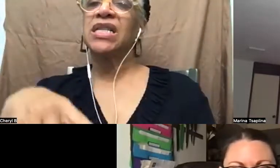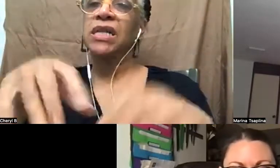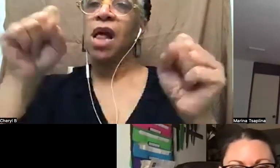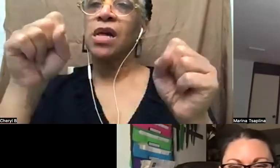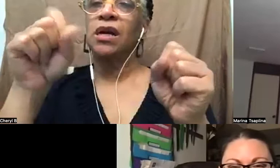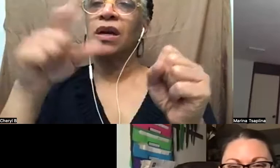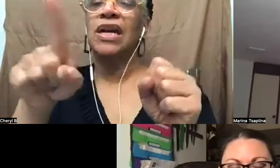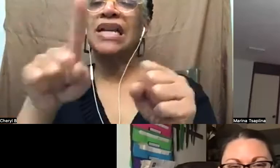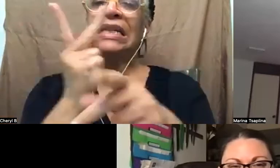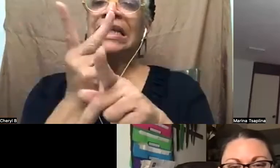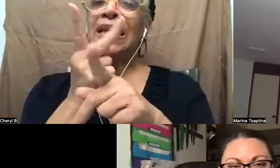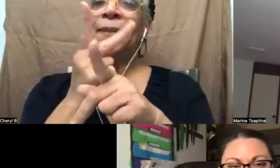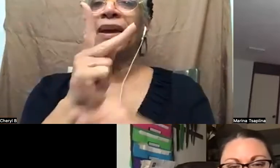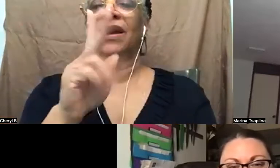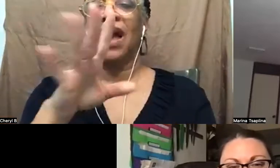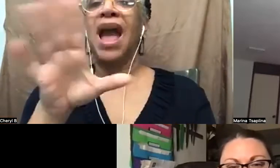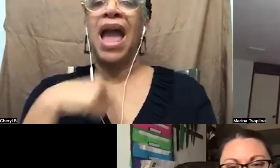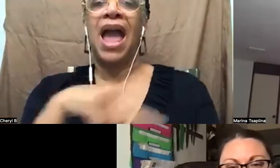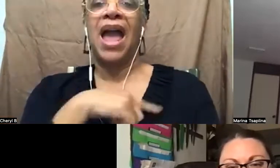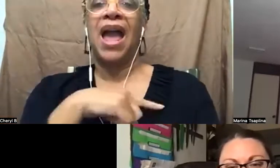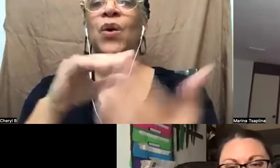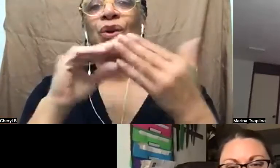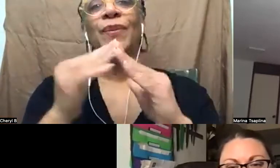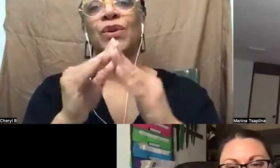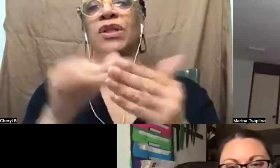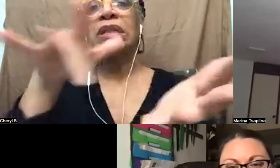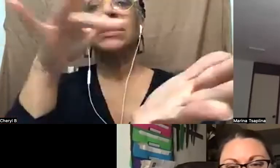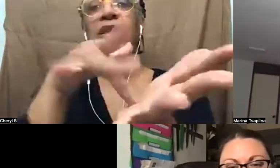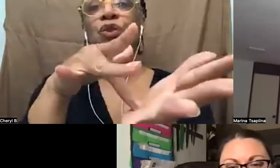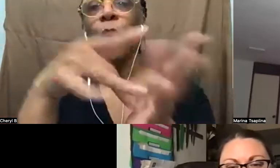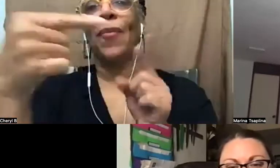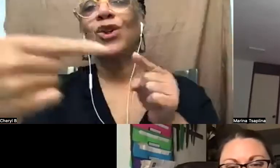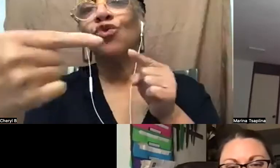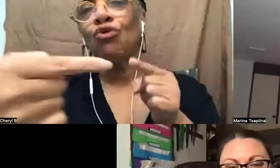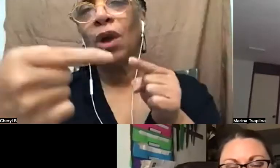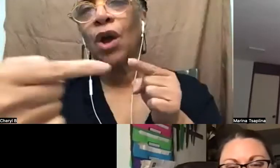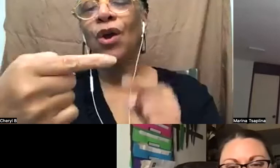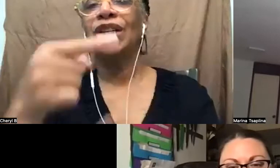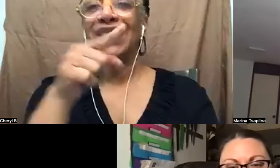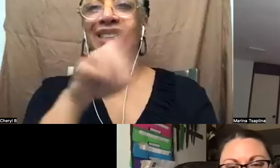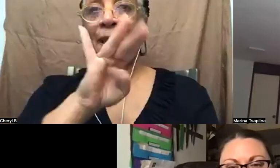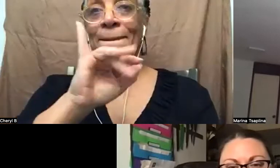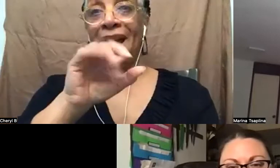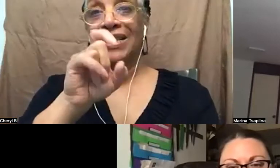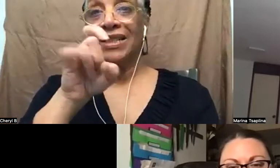crip community central in this struggle. Jen is a bisexual, Two- Spirit, multiply-disabled citizen